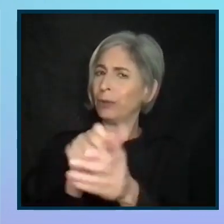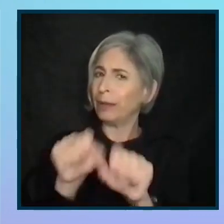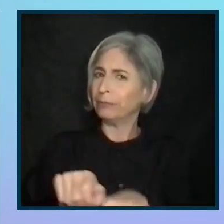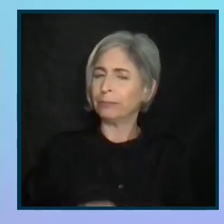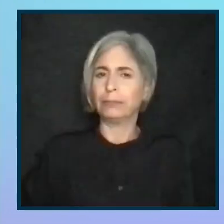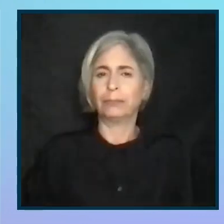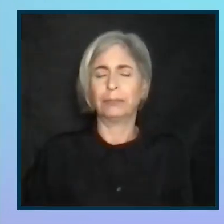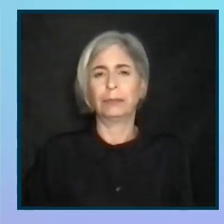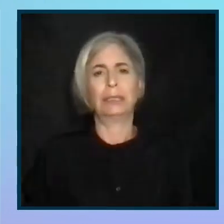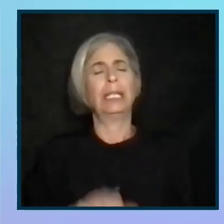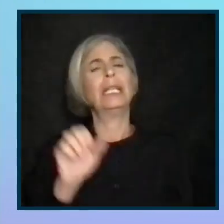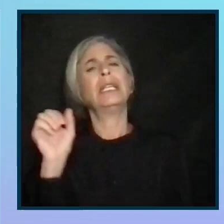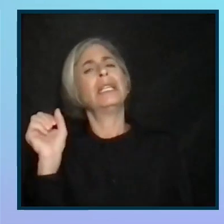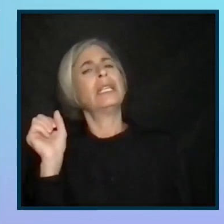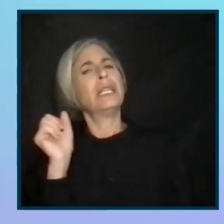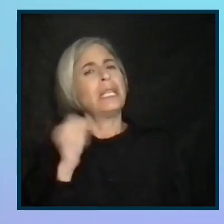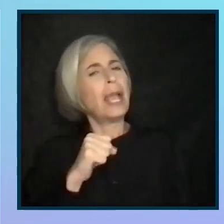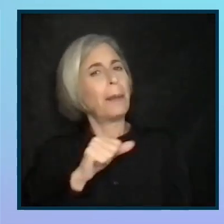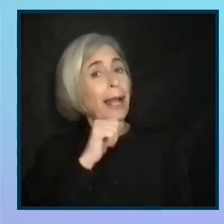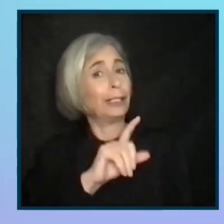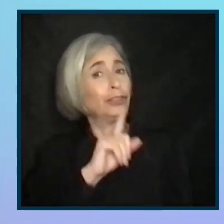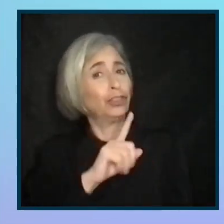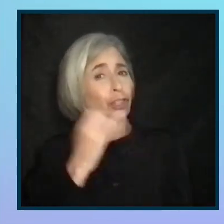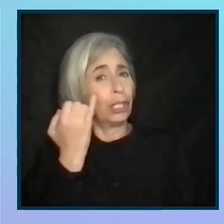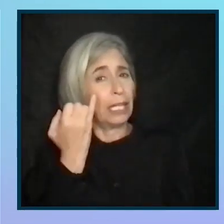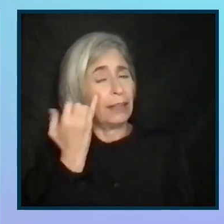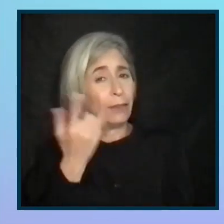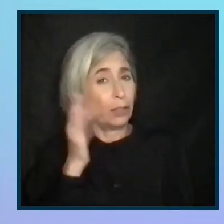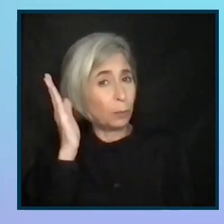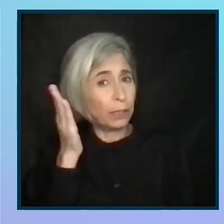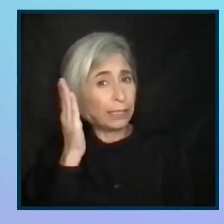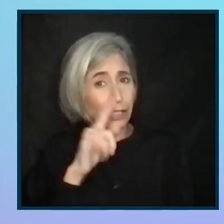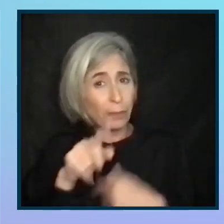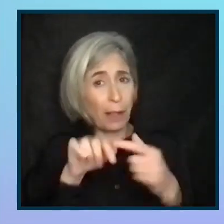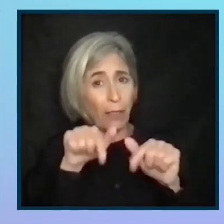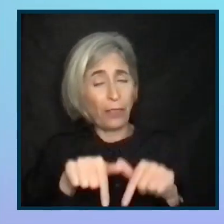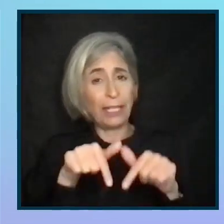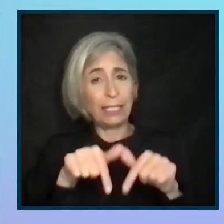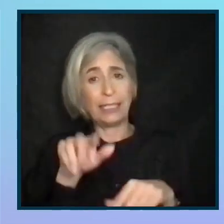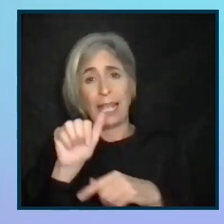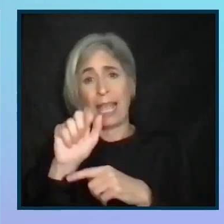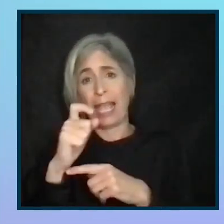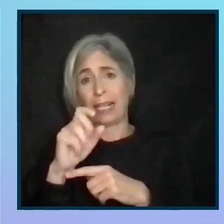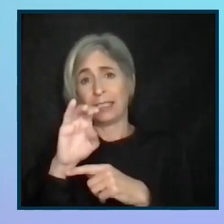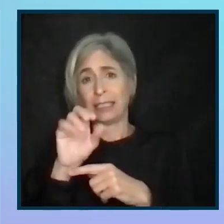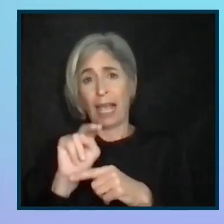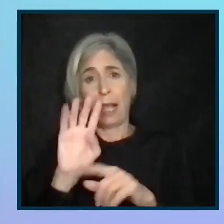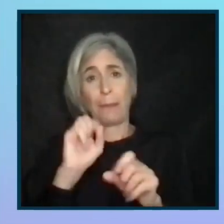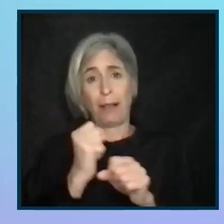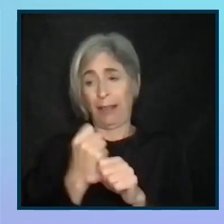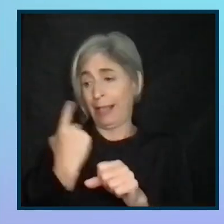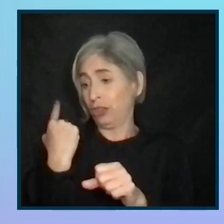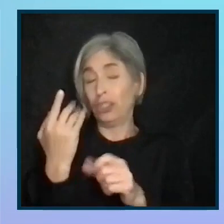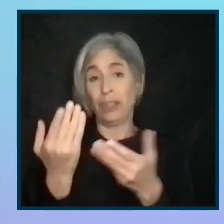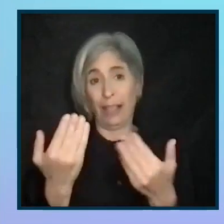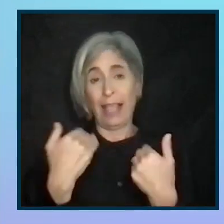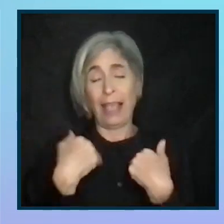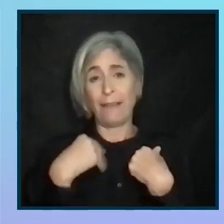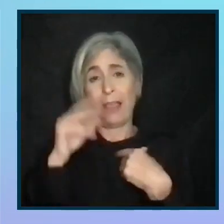Yeah. And I think there, I'm not sure if there is a presentation on that at this Axe-con, but there has been in the past. So I think the webinar is available,